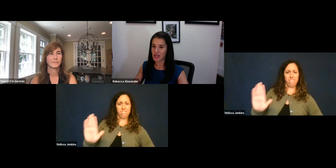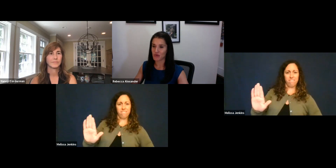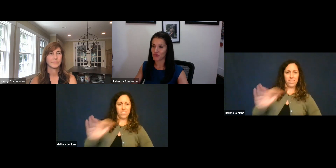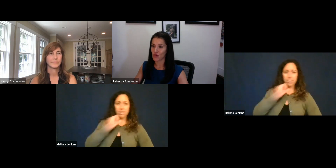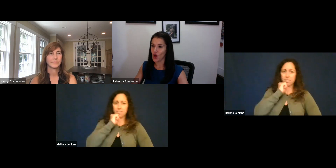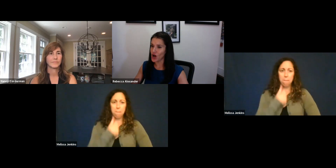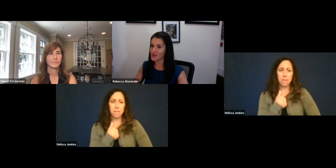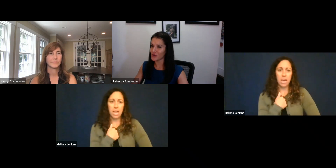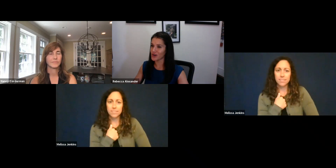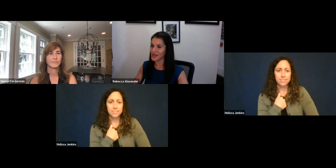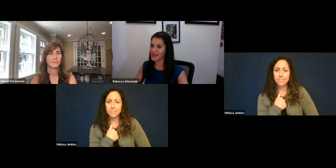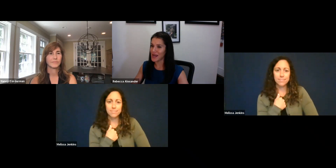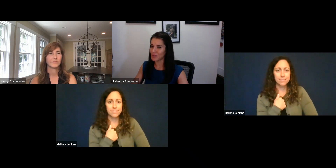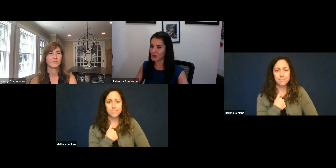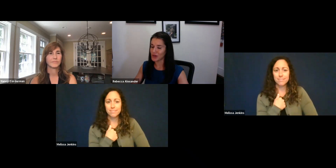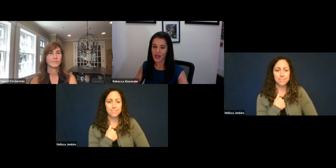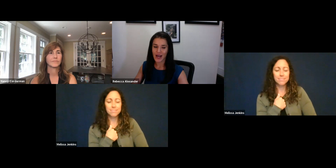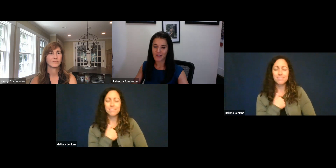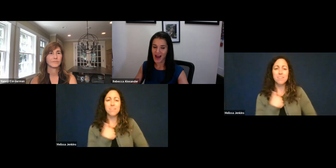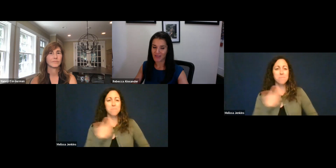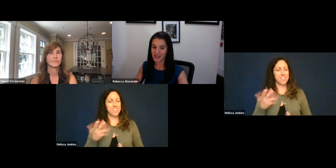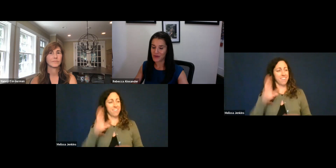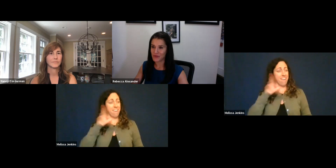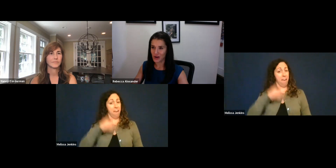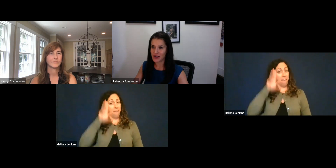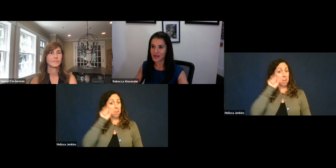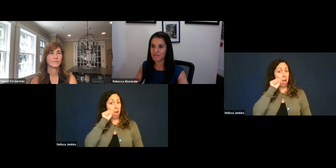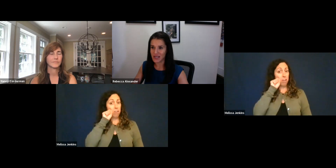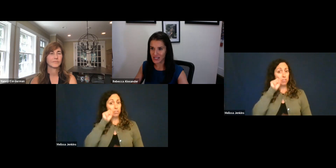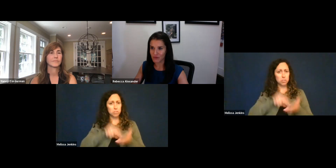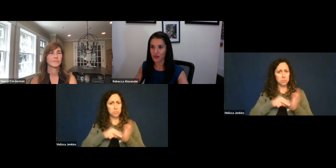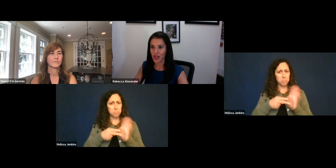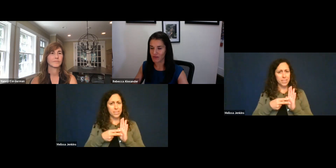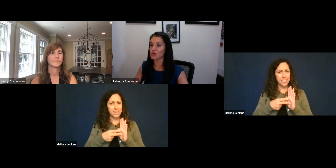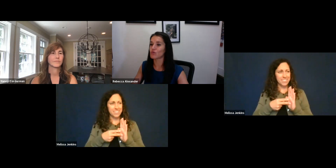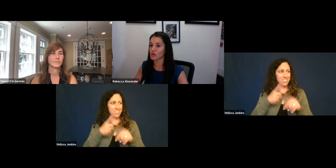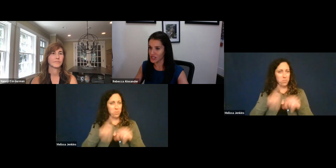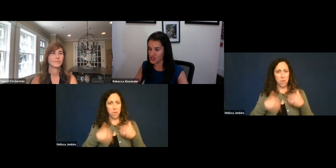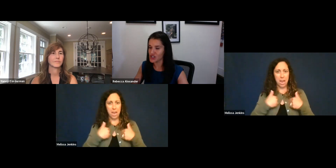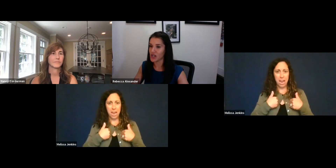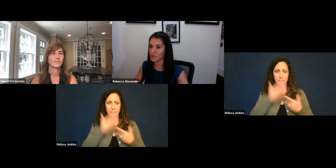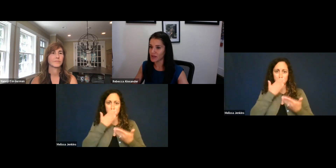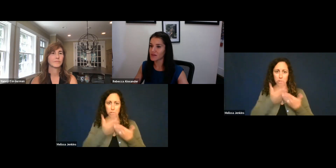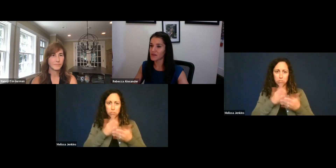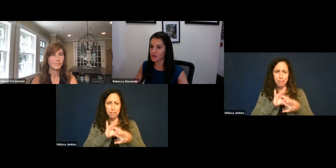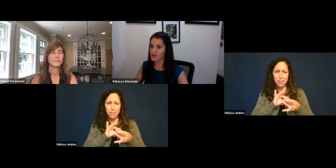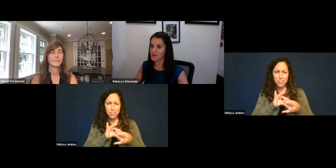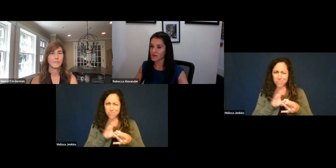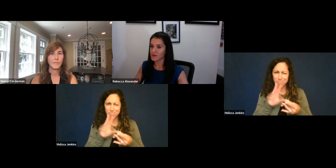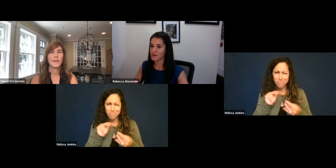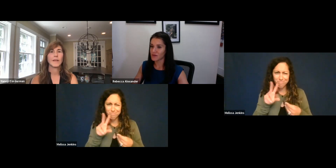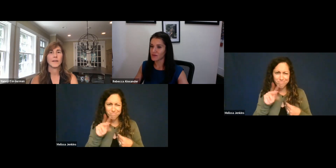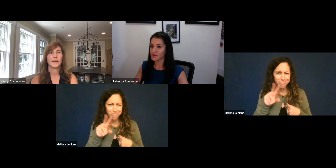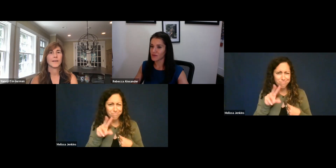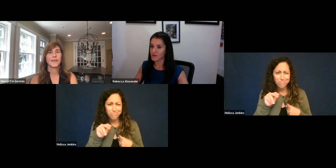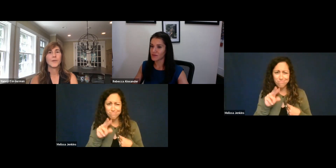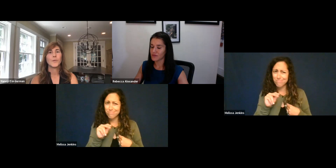make you flawed or incapable of having a very meaningful, loving relationship.